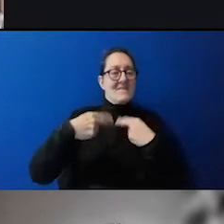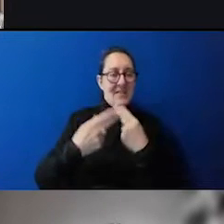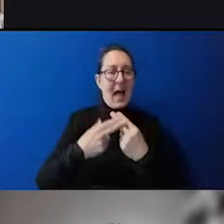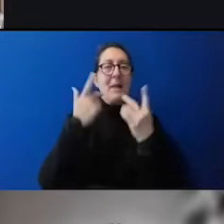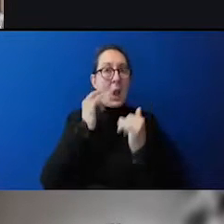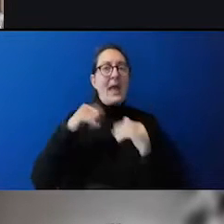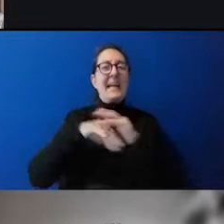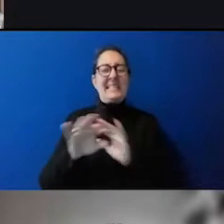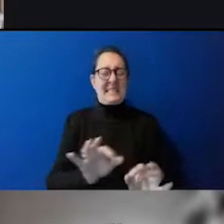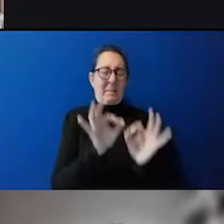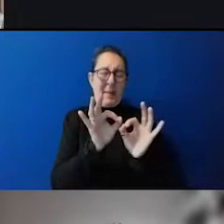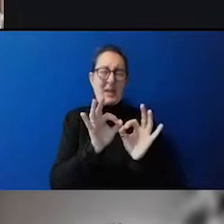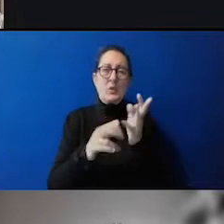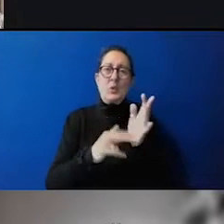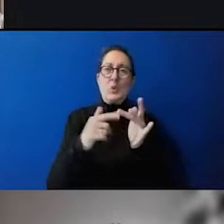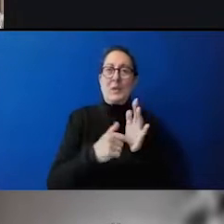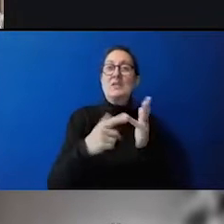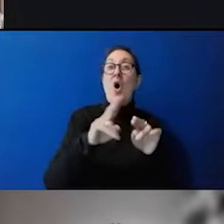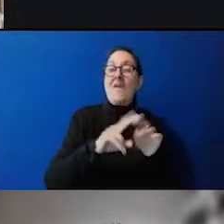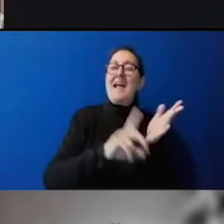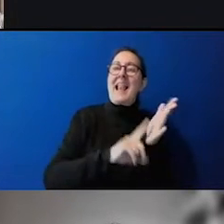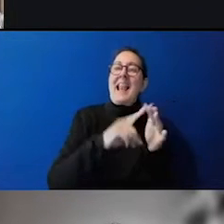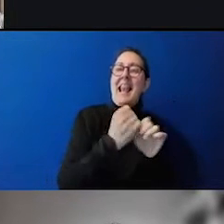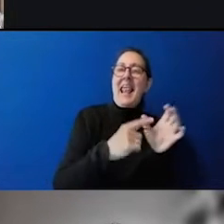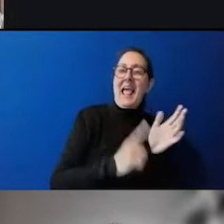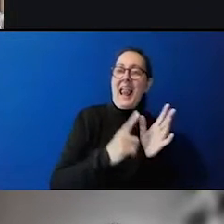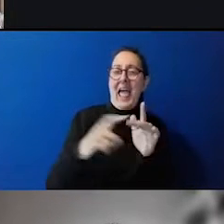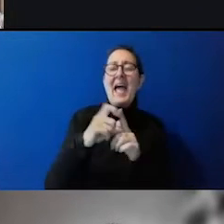legal aid my unit's called The Early Intervention unit which is quite a mouthful we usually call